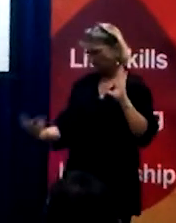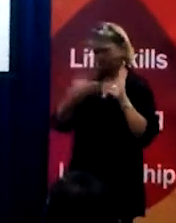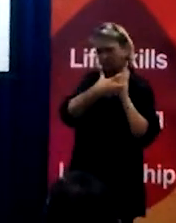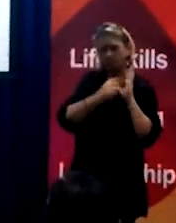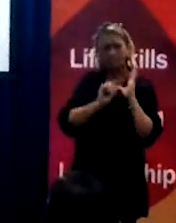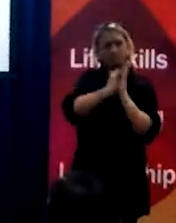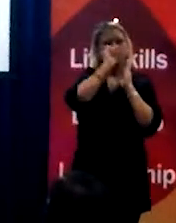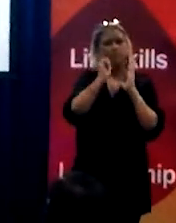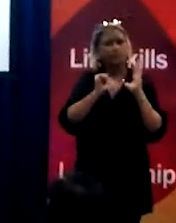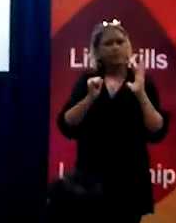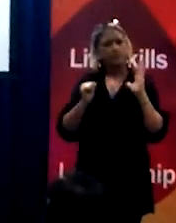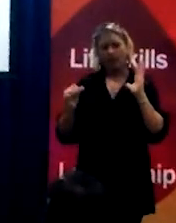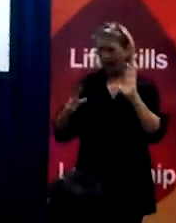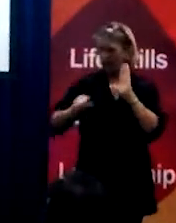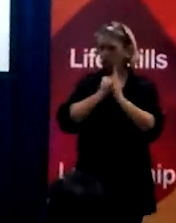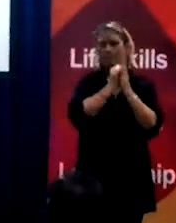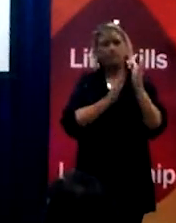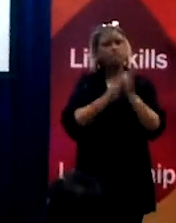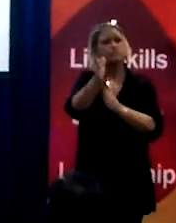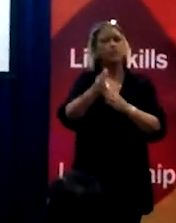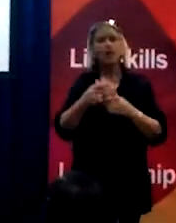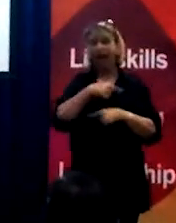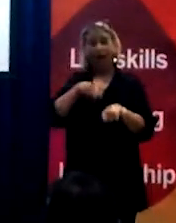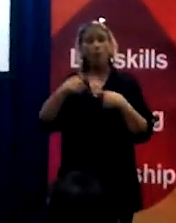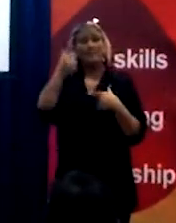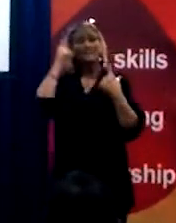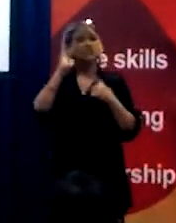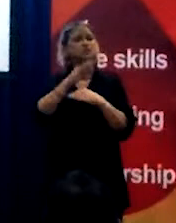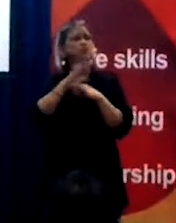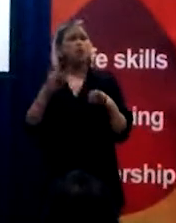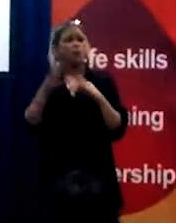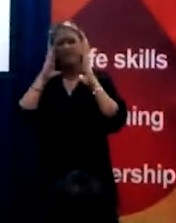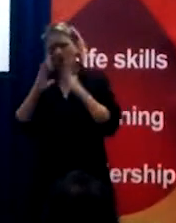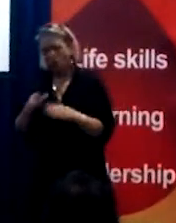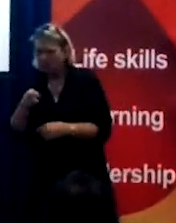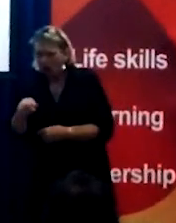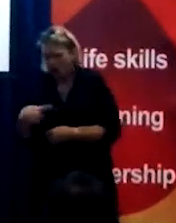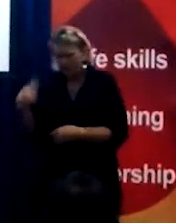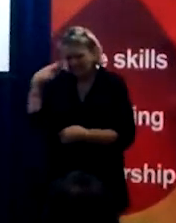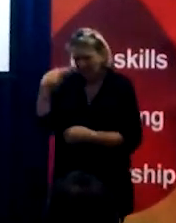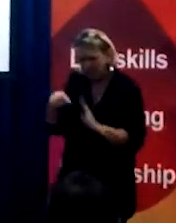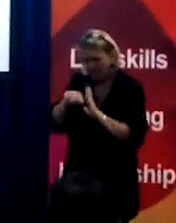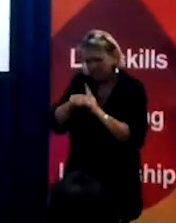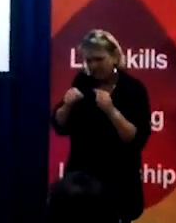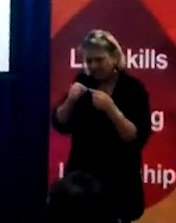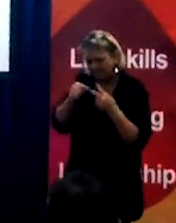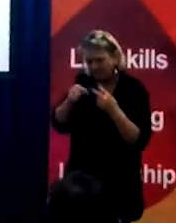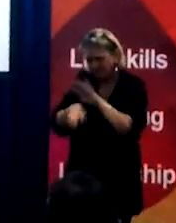and I think one of the biggest strengths is that our teachers don’t focus on the child’s deficits, they focus on their strengths.